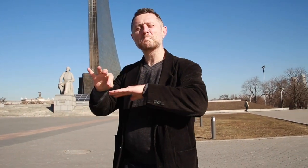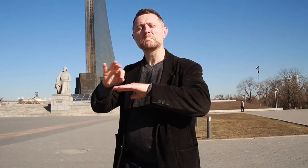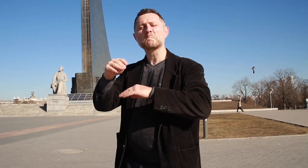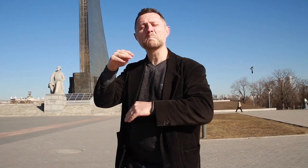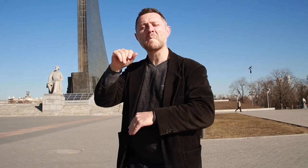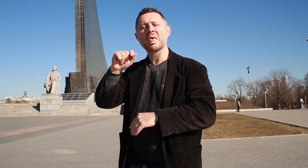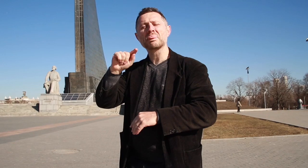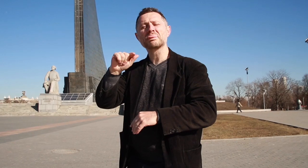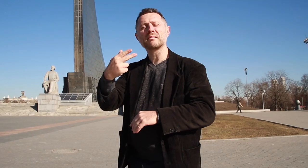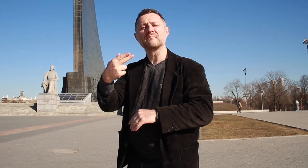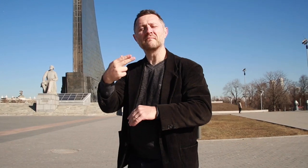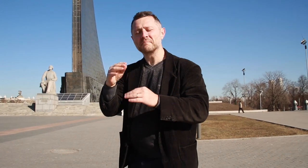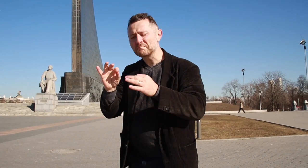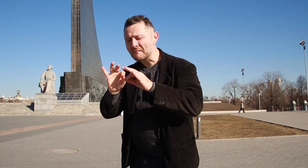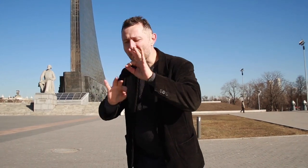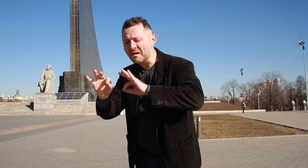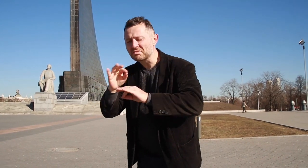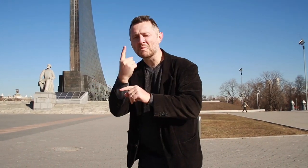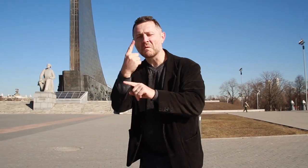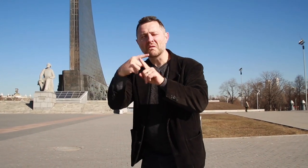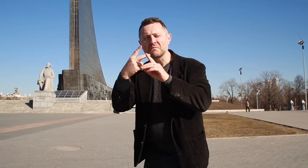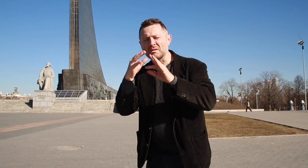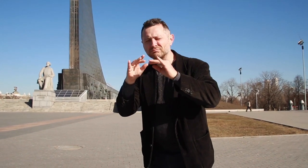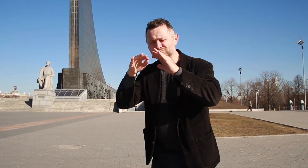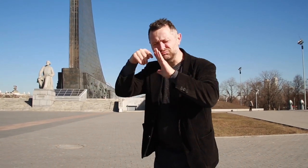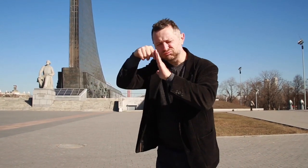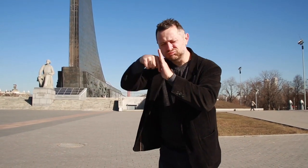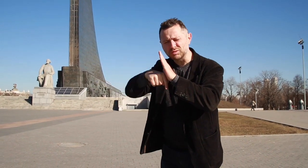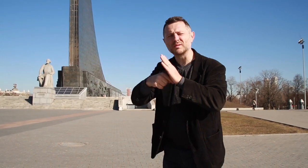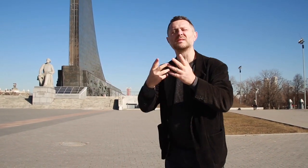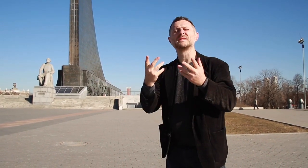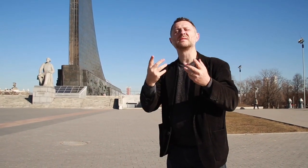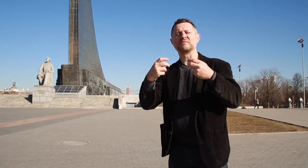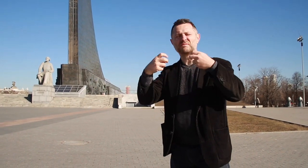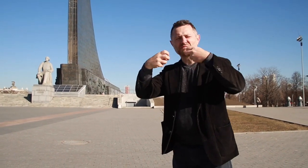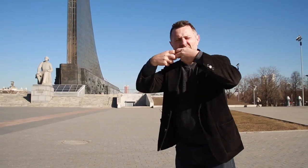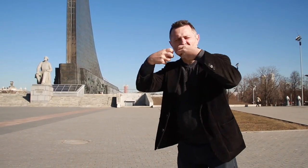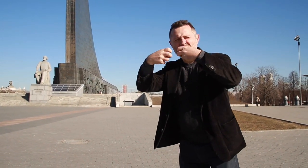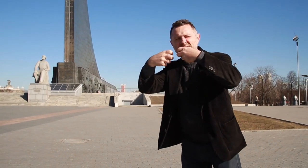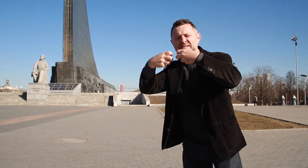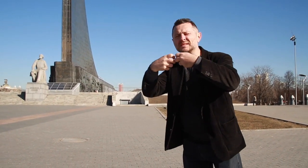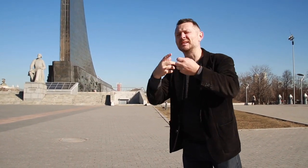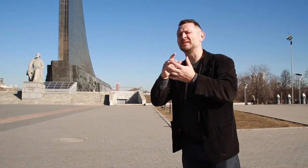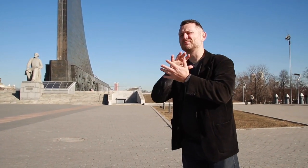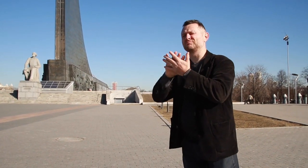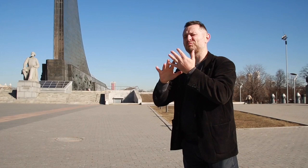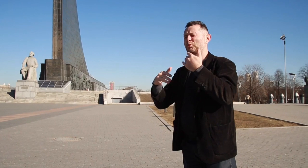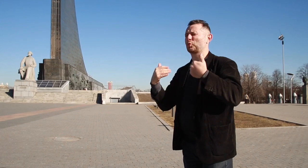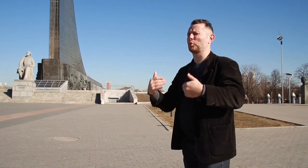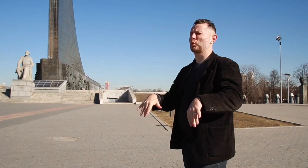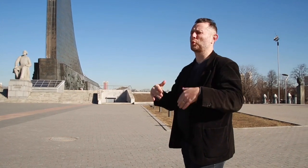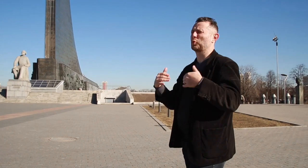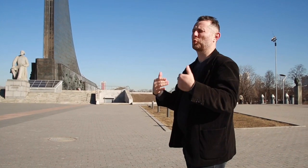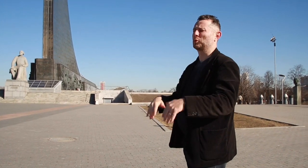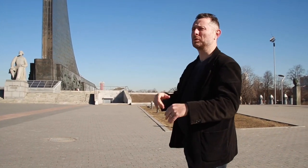by how well he could interact with his students in the classroom. While he was teaching,